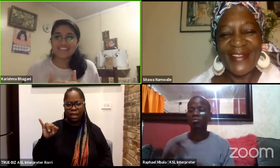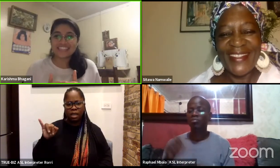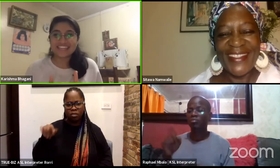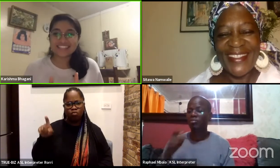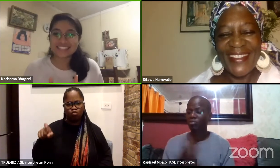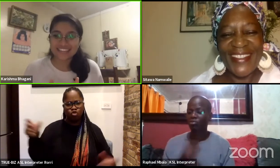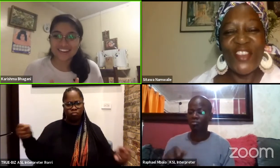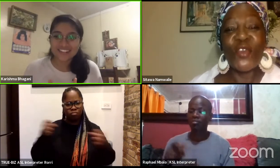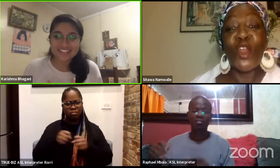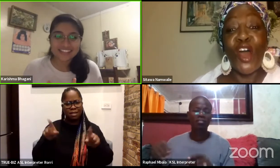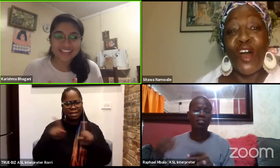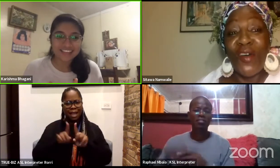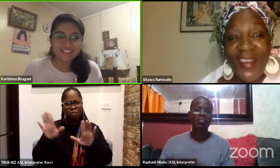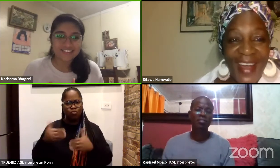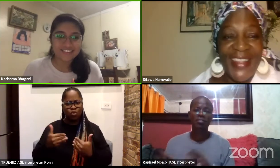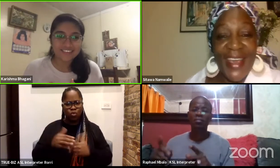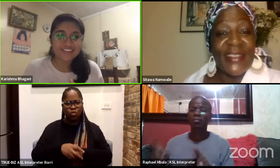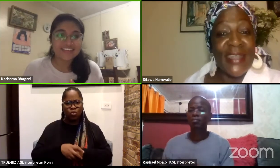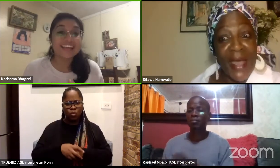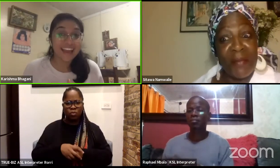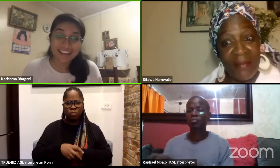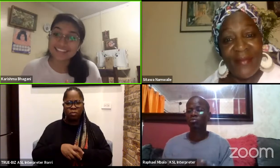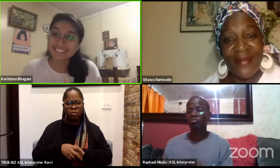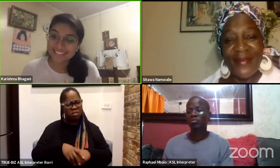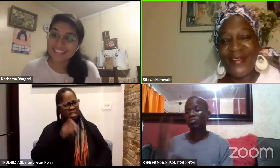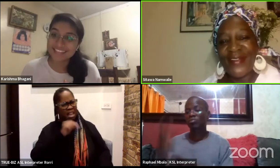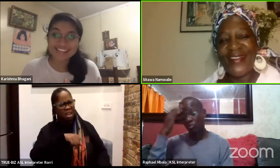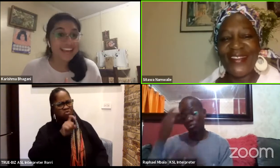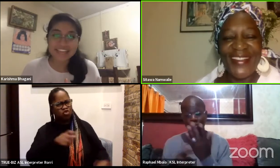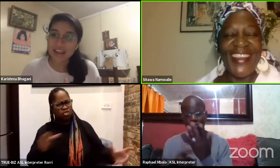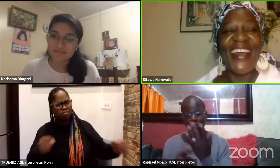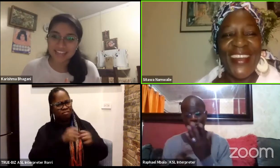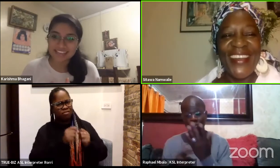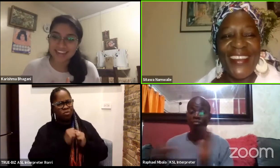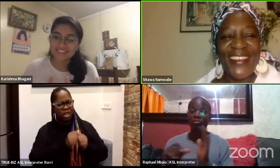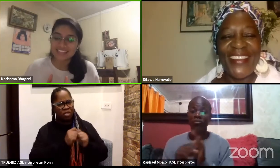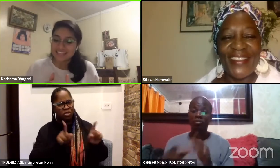But here's to technology, thank you. Next time. Yeah, next time, next time.